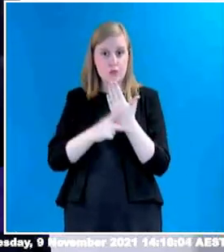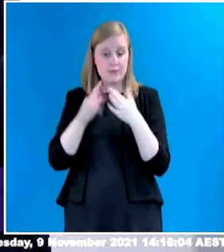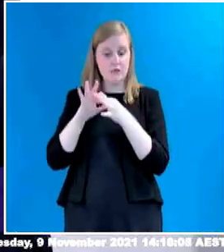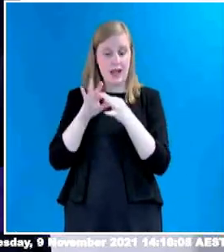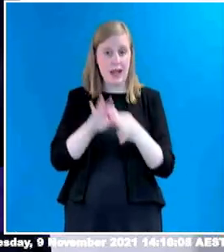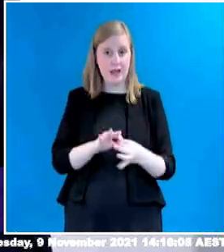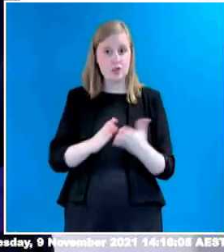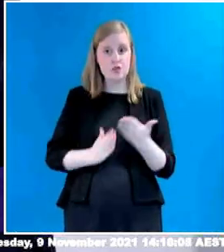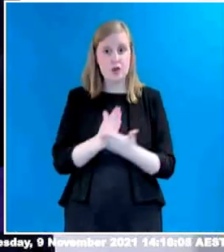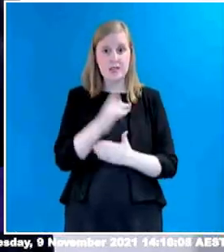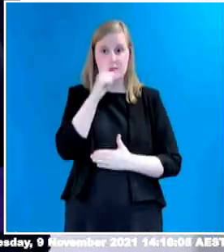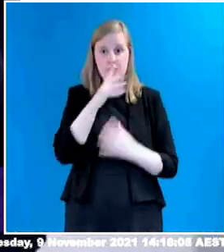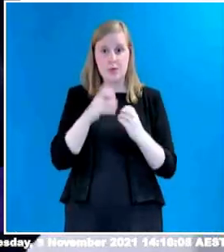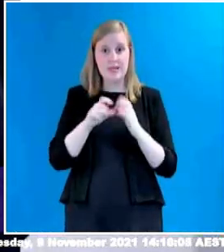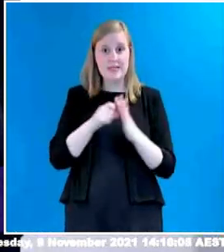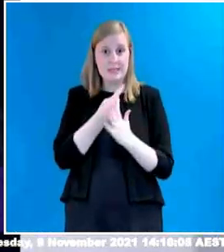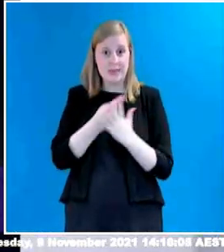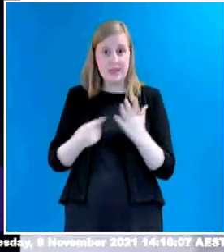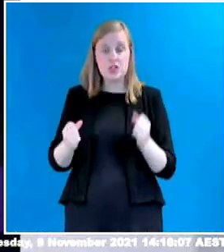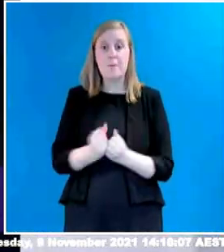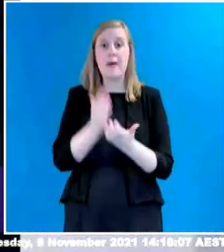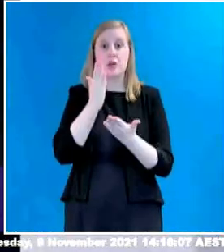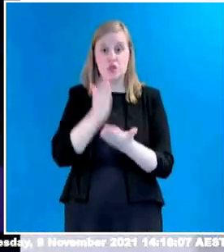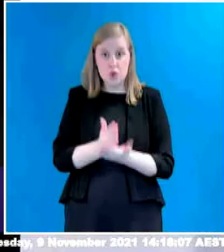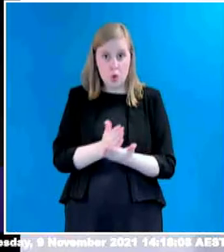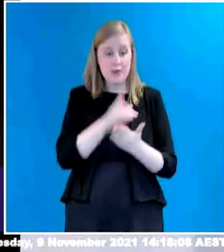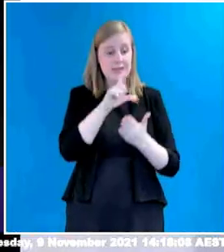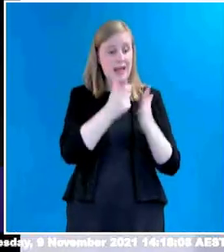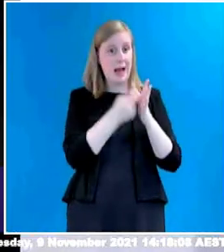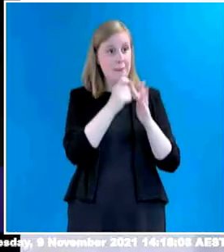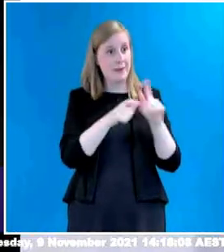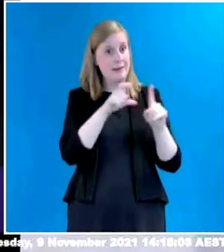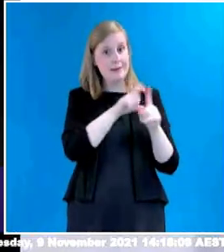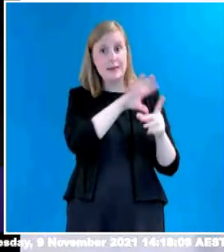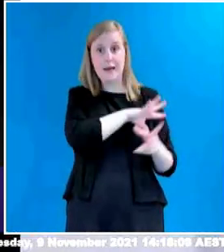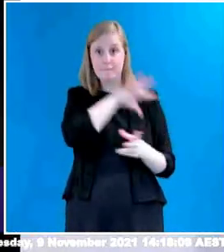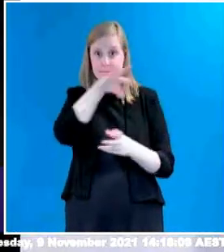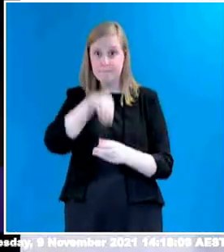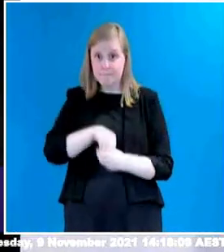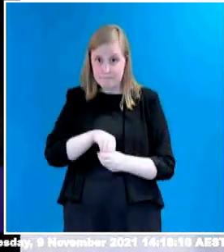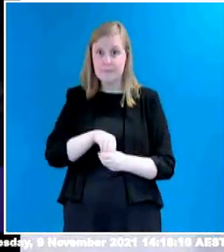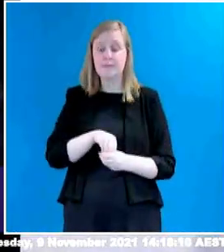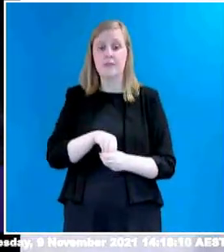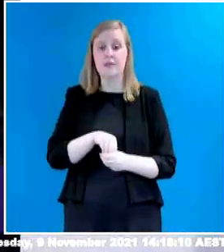provisions of the CRPD are reflected in service and practices that have a real